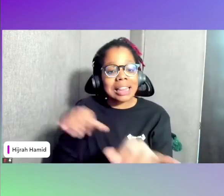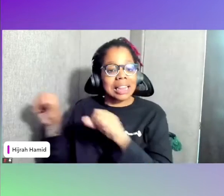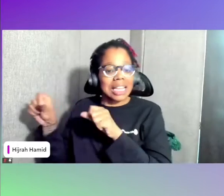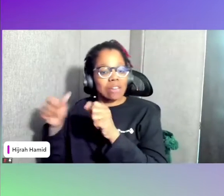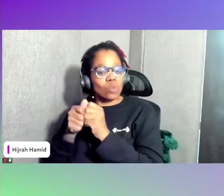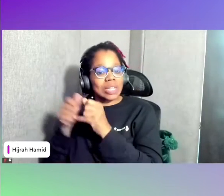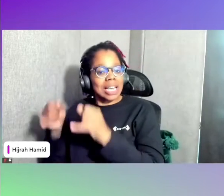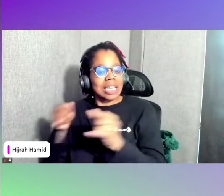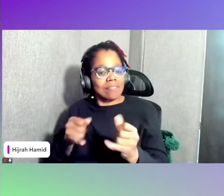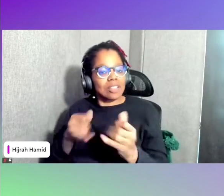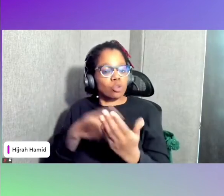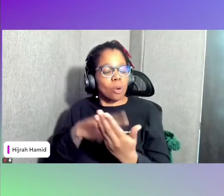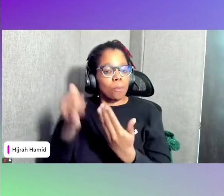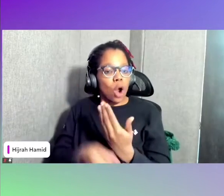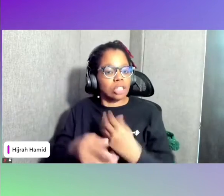will supported